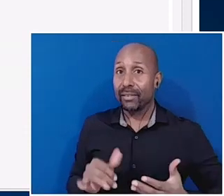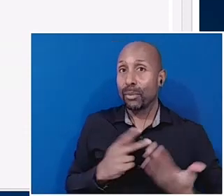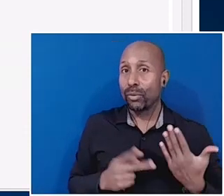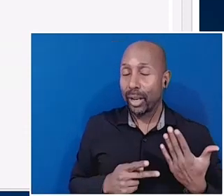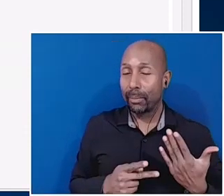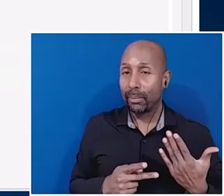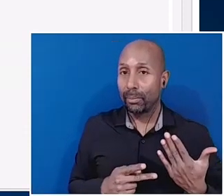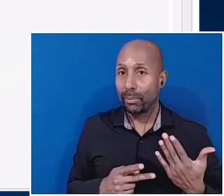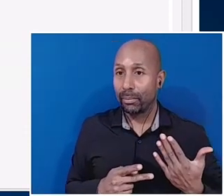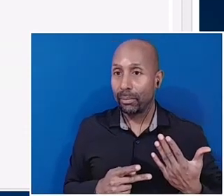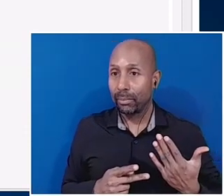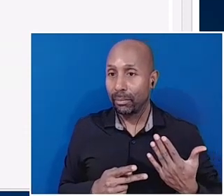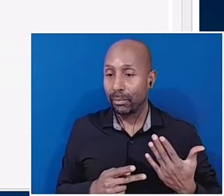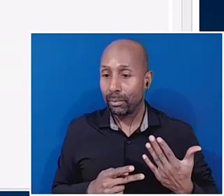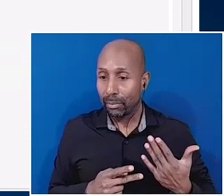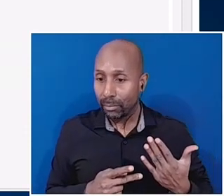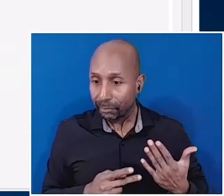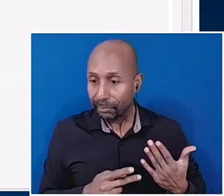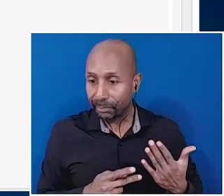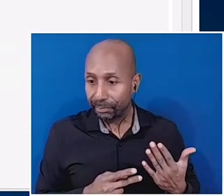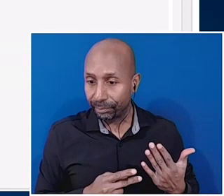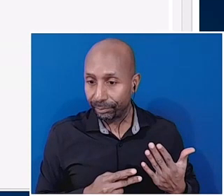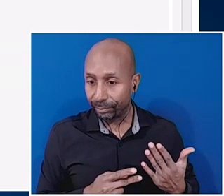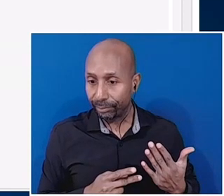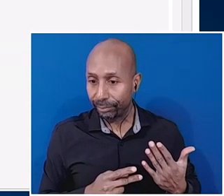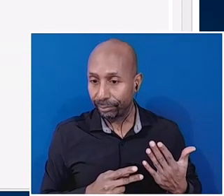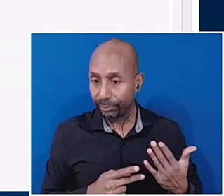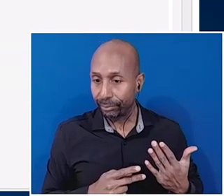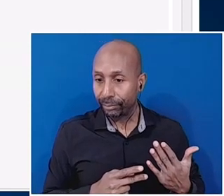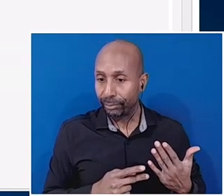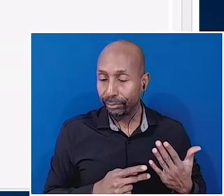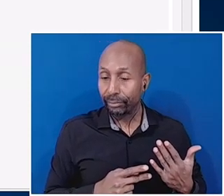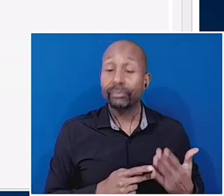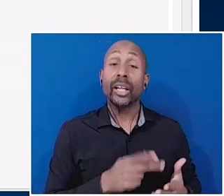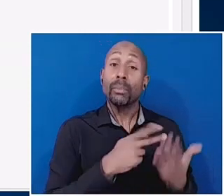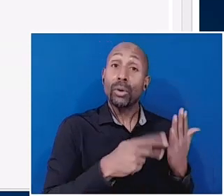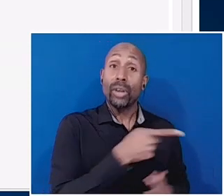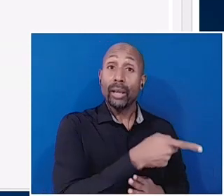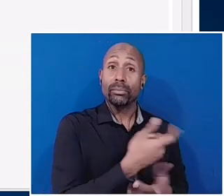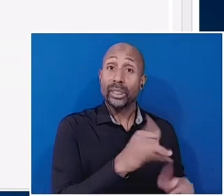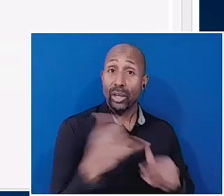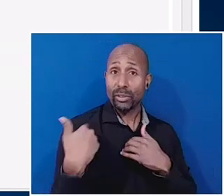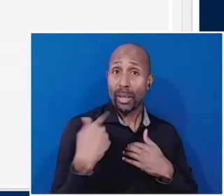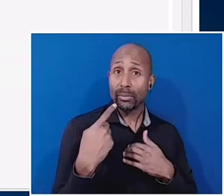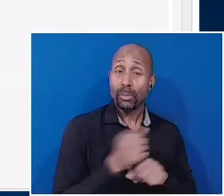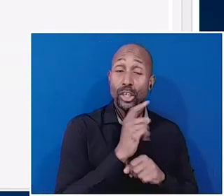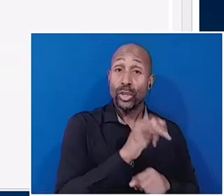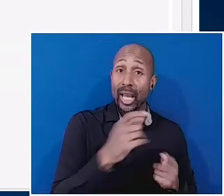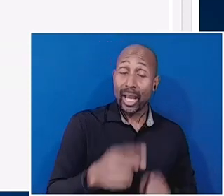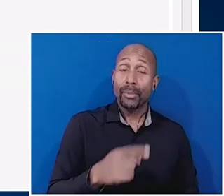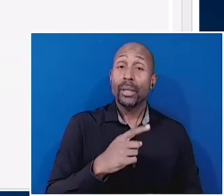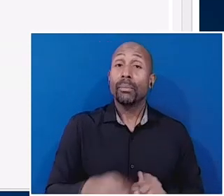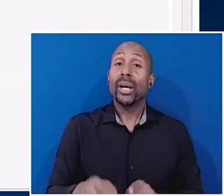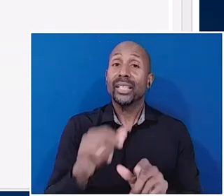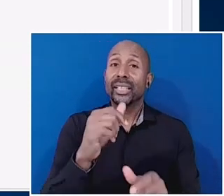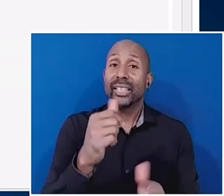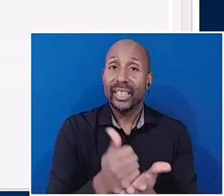So. I would just. Yeah. The agency is responsible and the institution is responsible to ensure